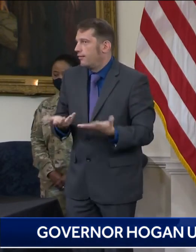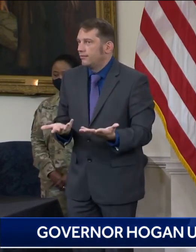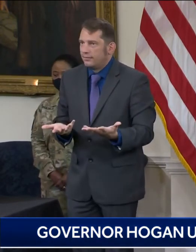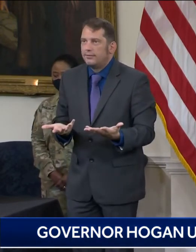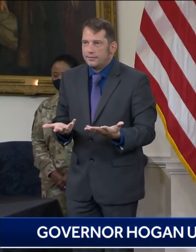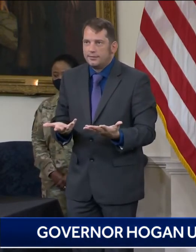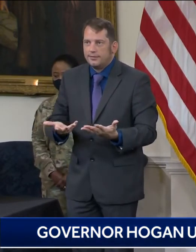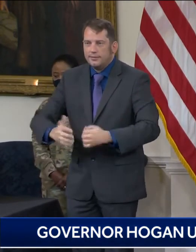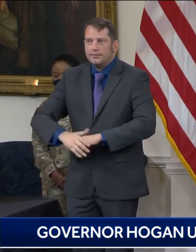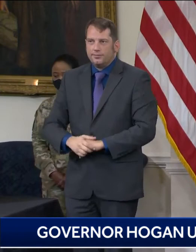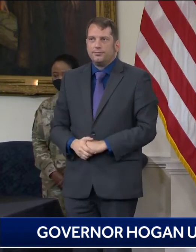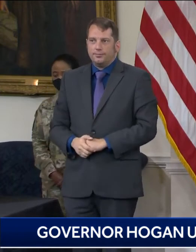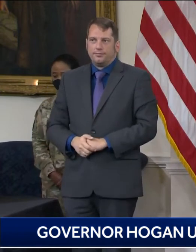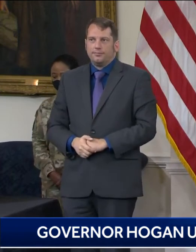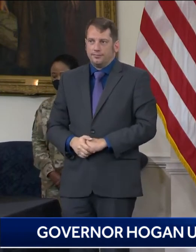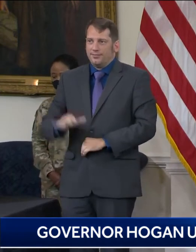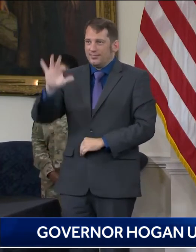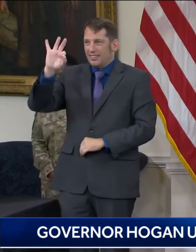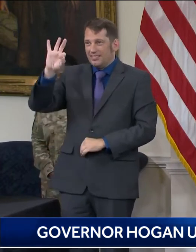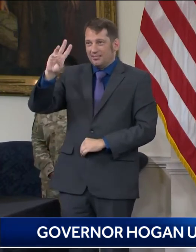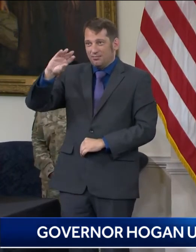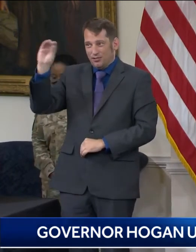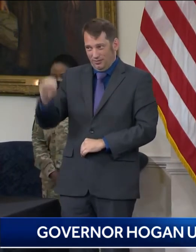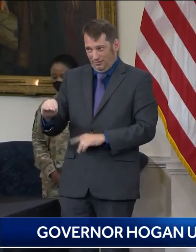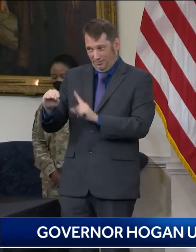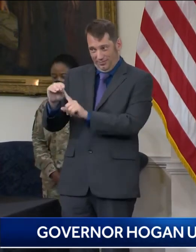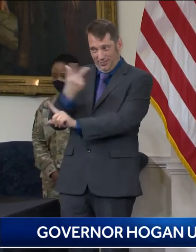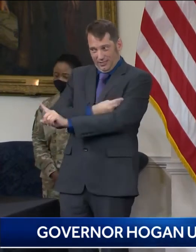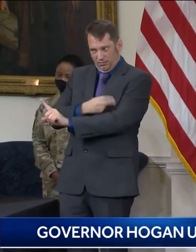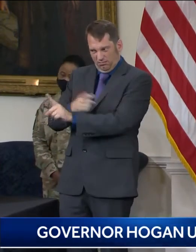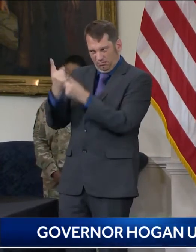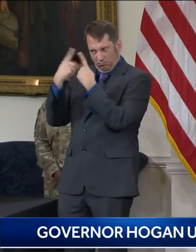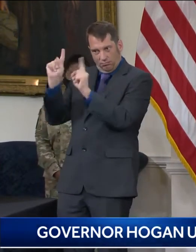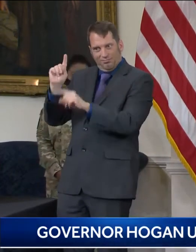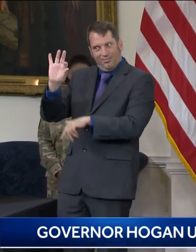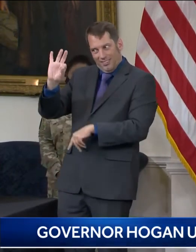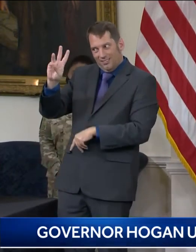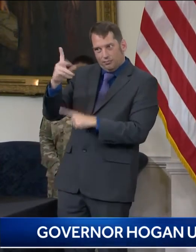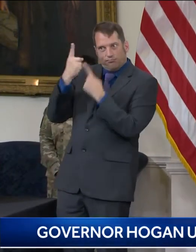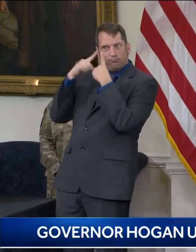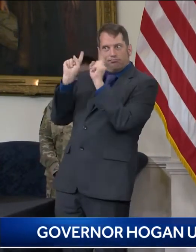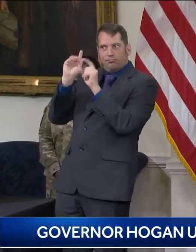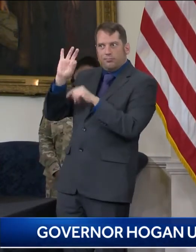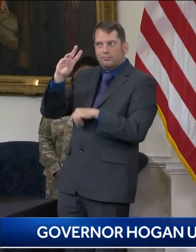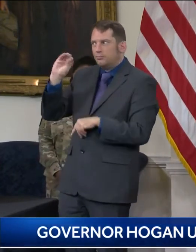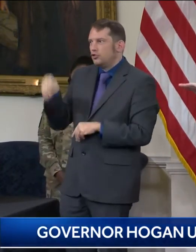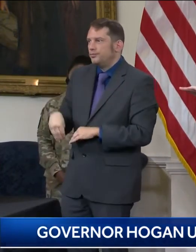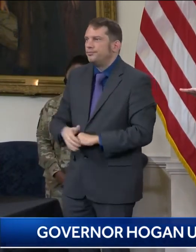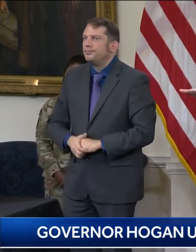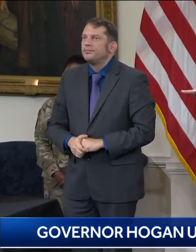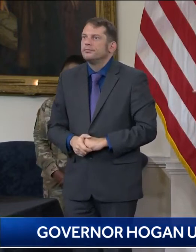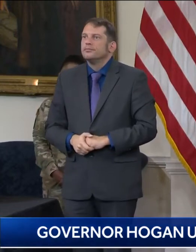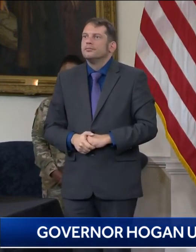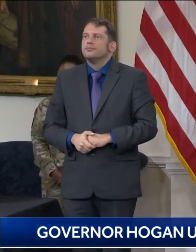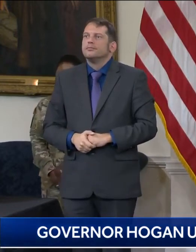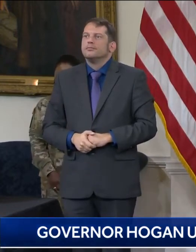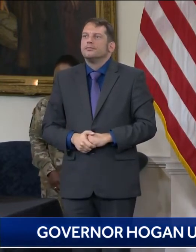IS VACCINATED WE WON’T HAVE ANYBODY POSITIVE. 4% MAYBE NOW THAT 96% EFFICACY.